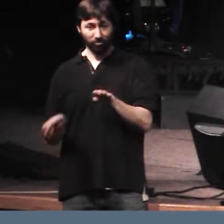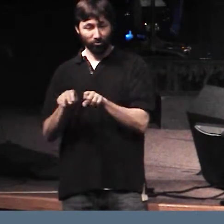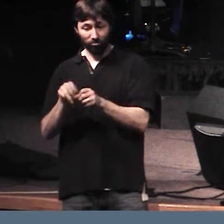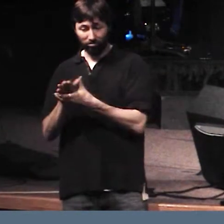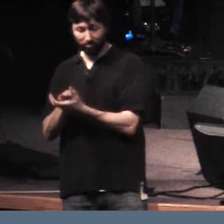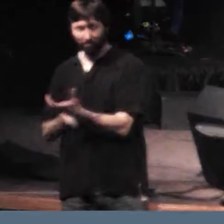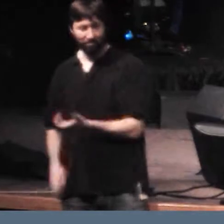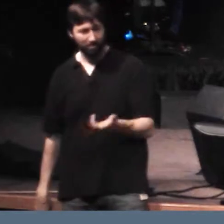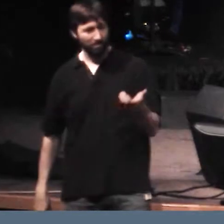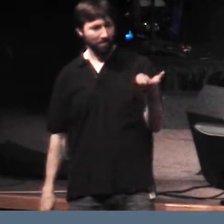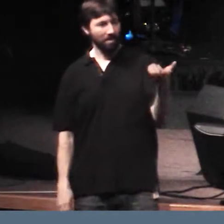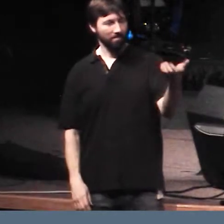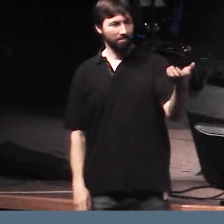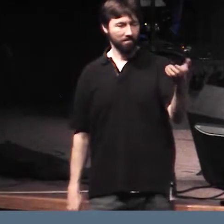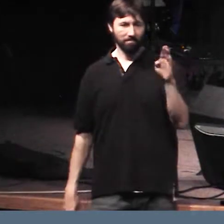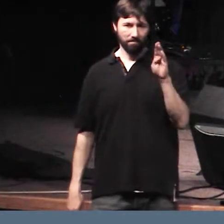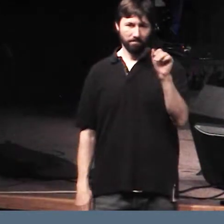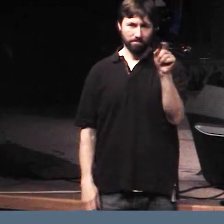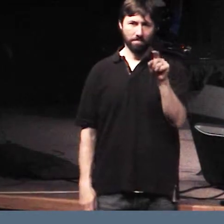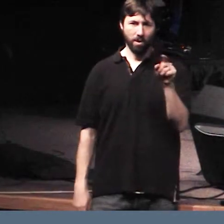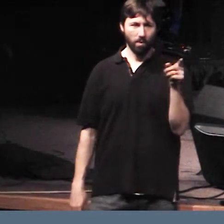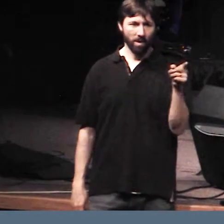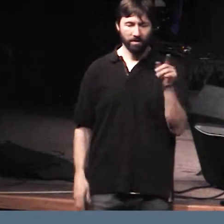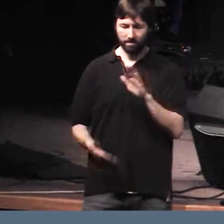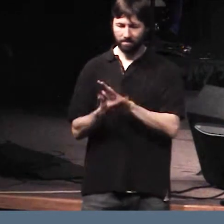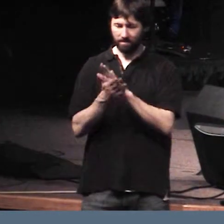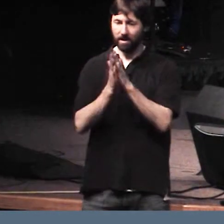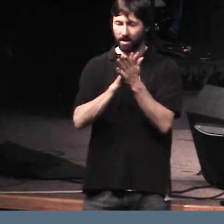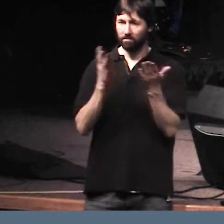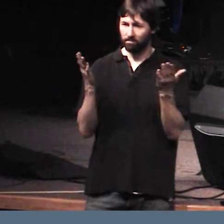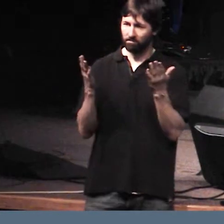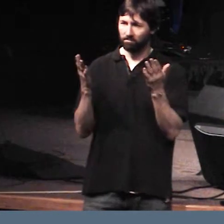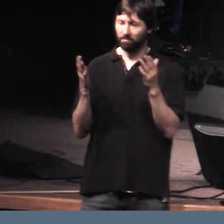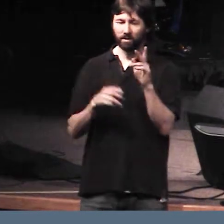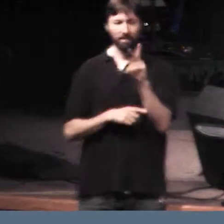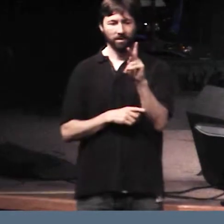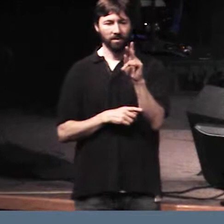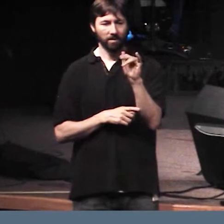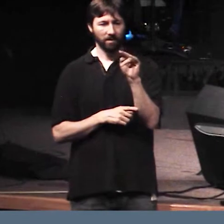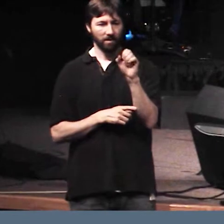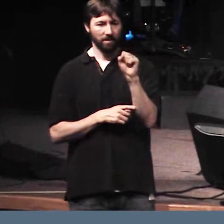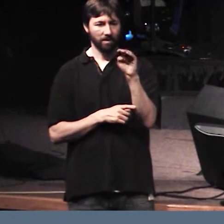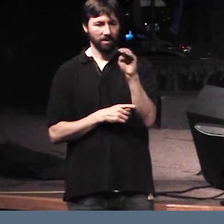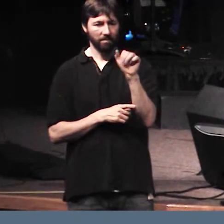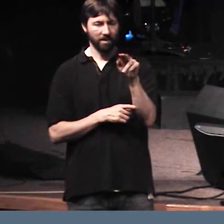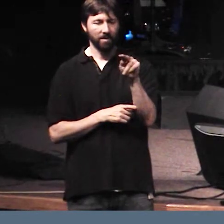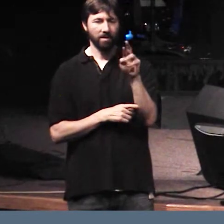and Boaz Boaz becomes the kinsman redeemer